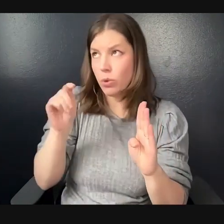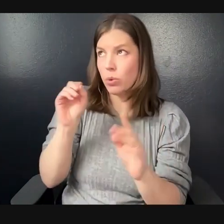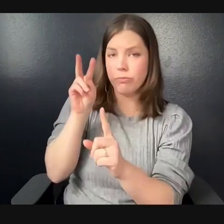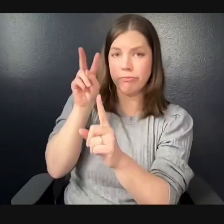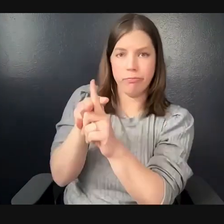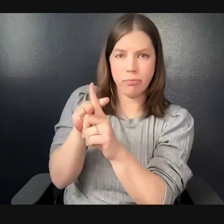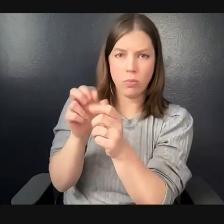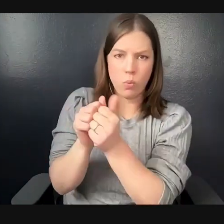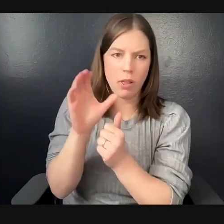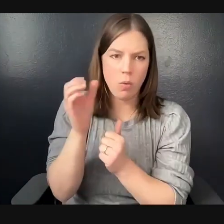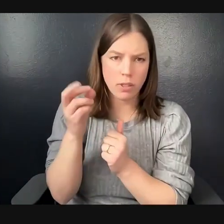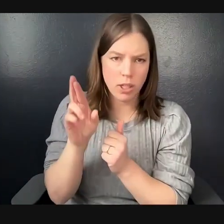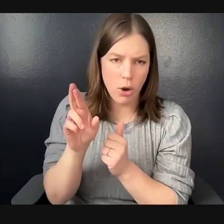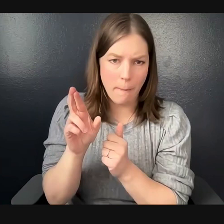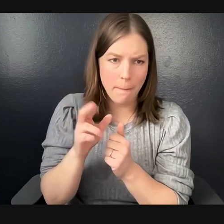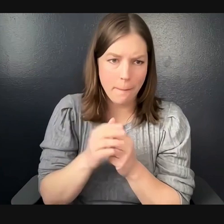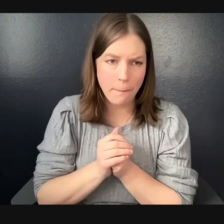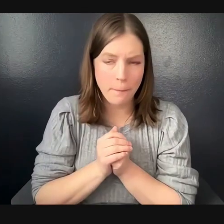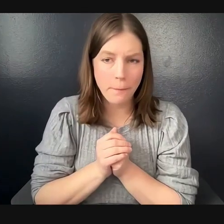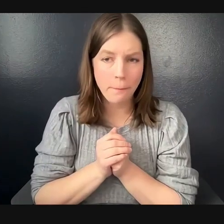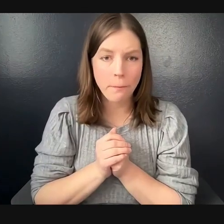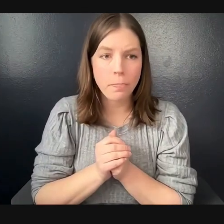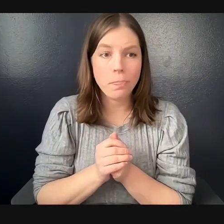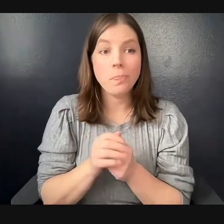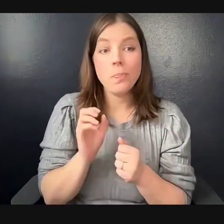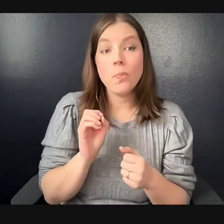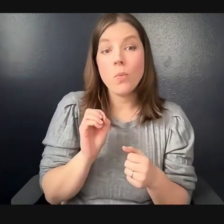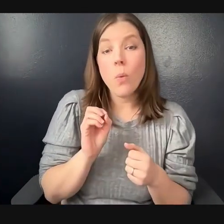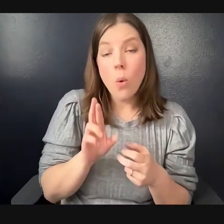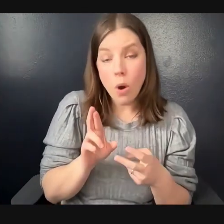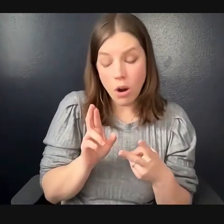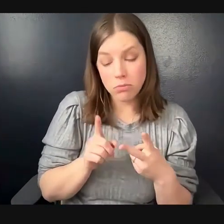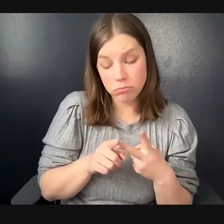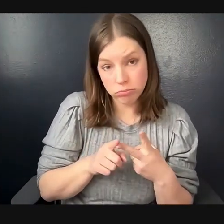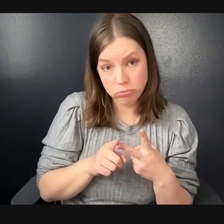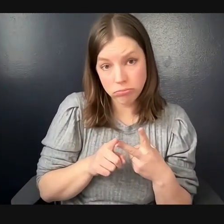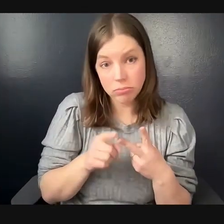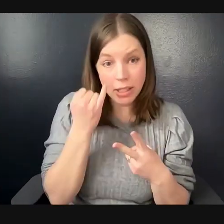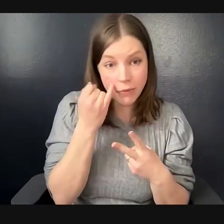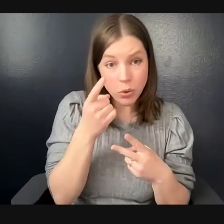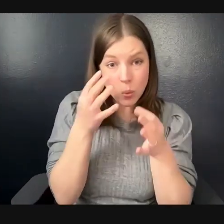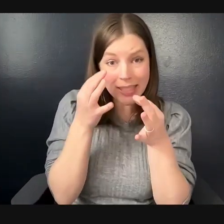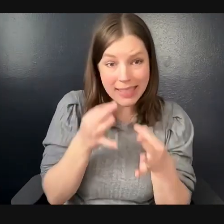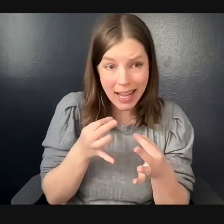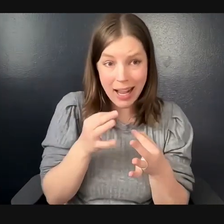you experienced that discrimination to make the complaint. Number two on the slide says, if you